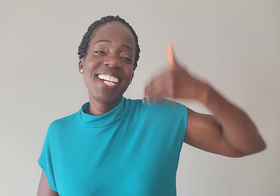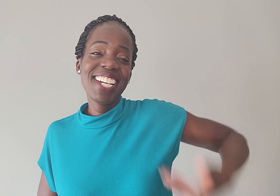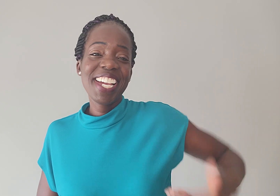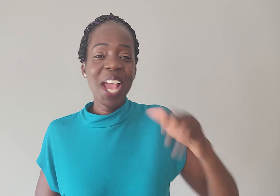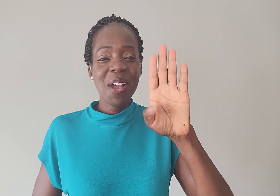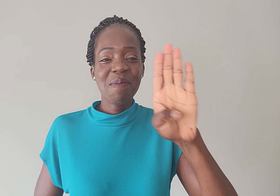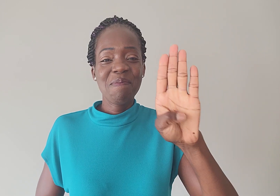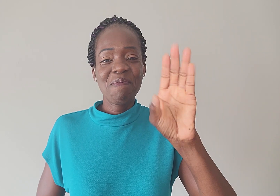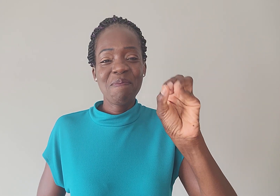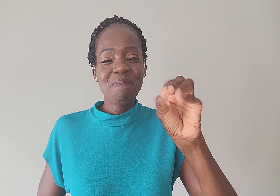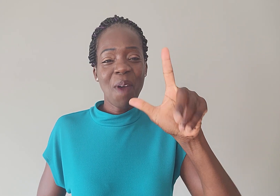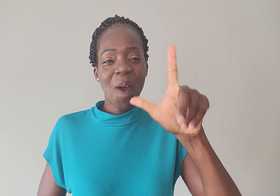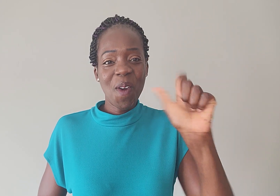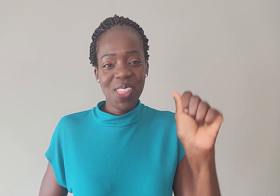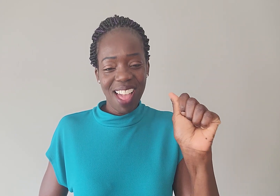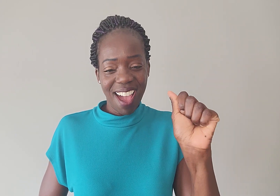It’s Bola!